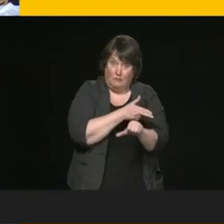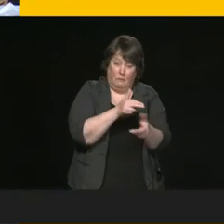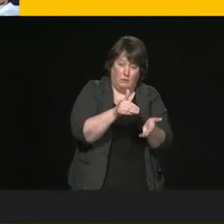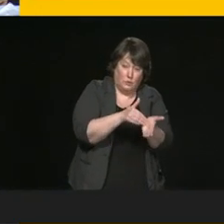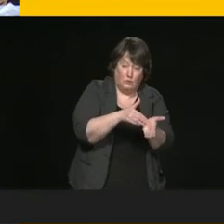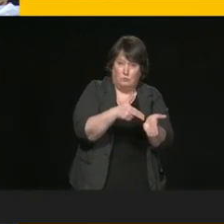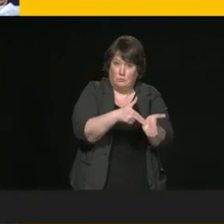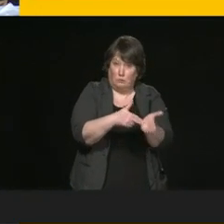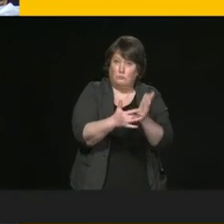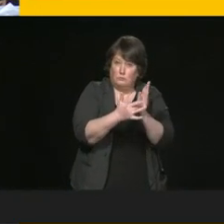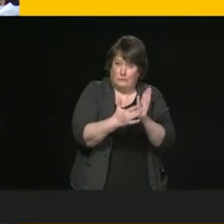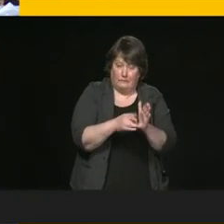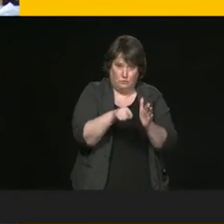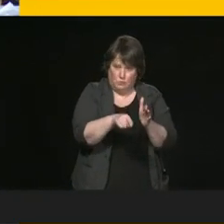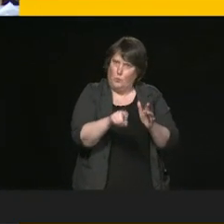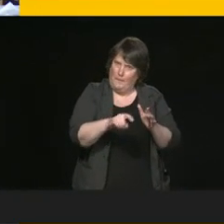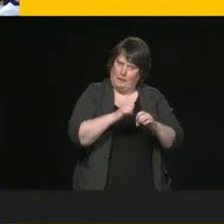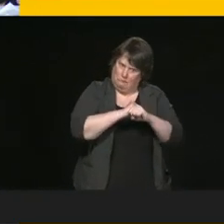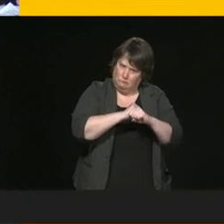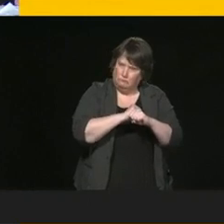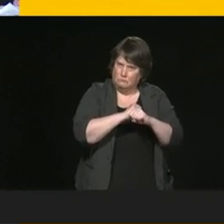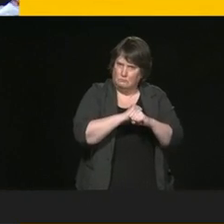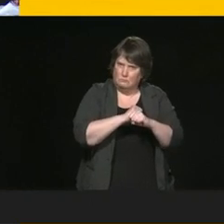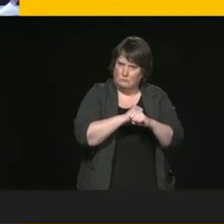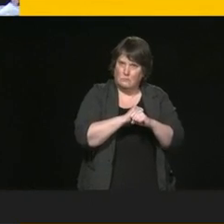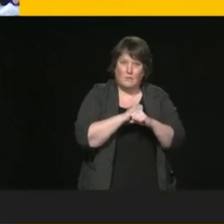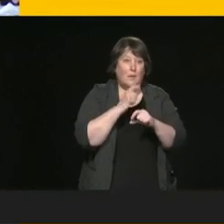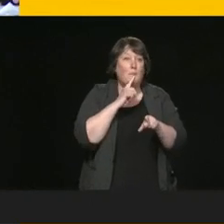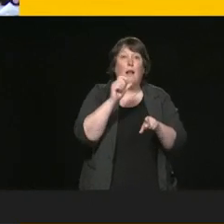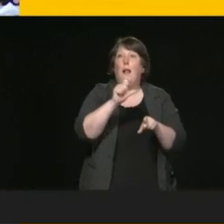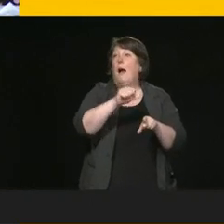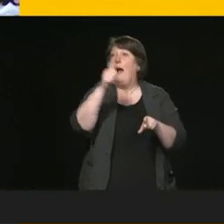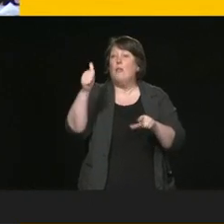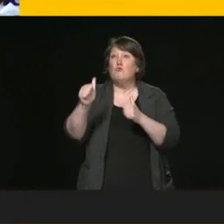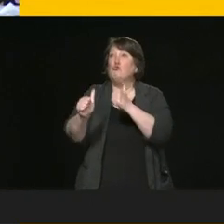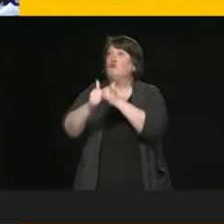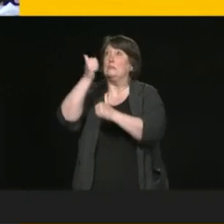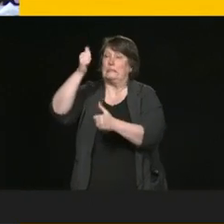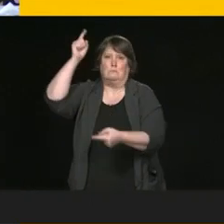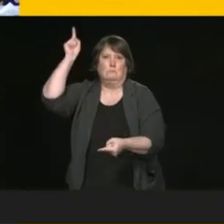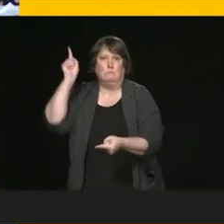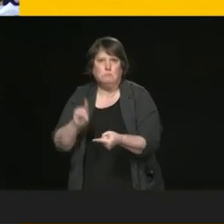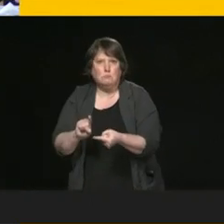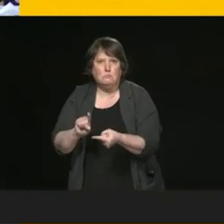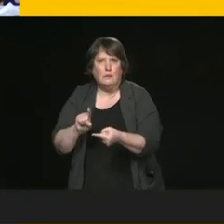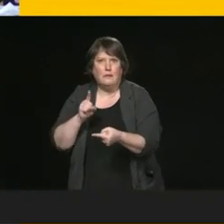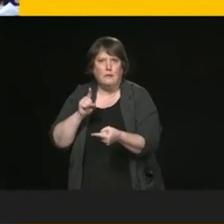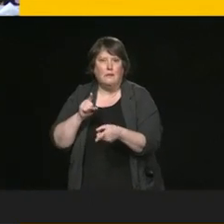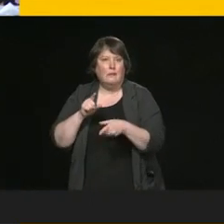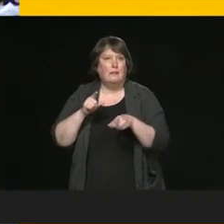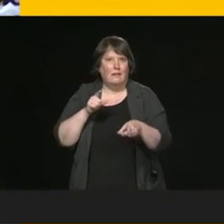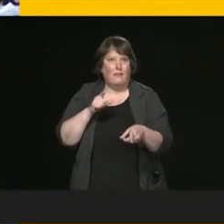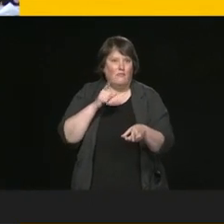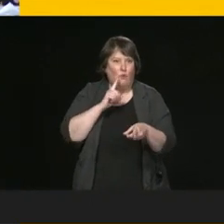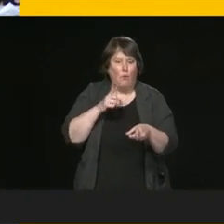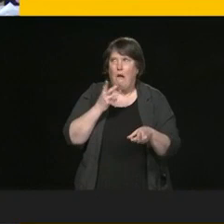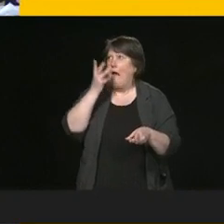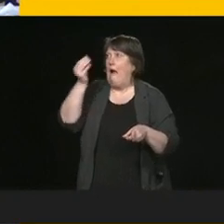WORKERS BOTH AT THE WORKPLACE, BUT IT'S ALSO IMPORTANT FOR THEM